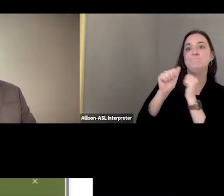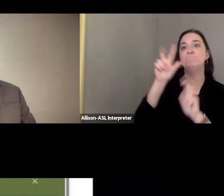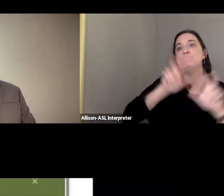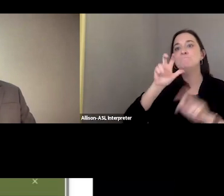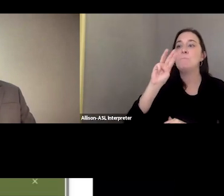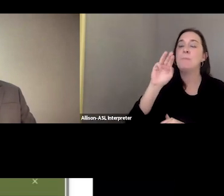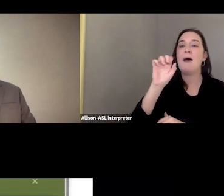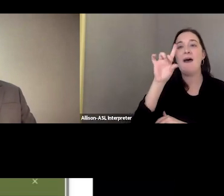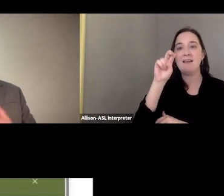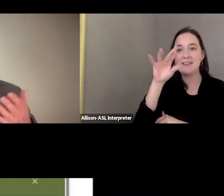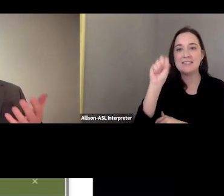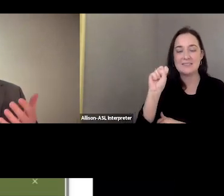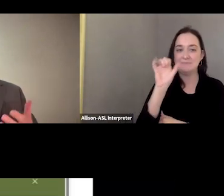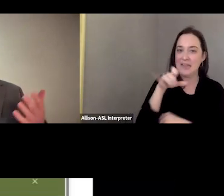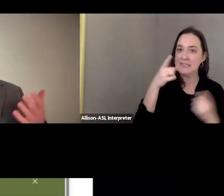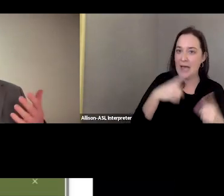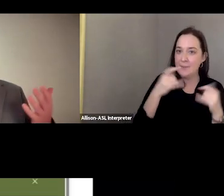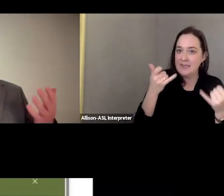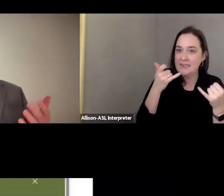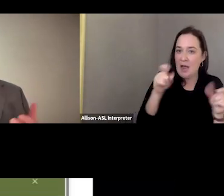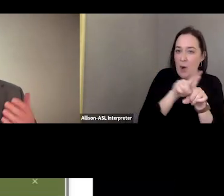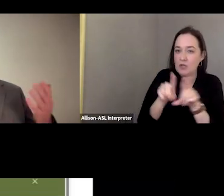and, and intervention work to try to meet people where they're at.